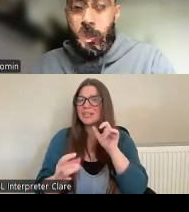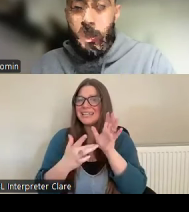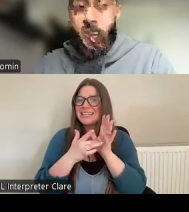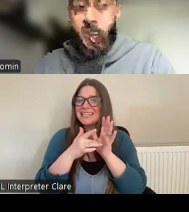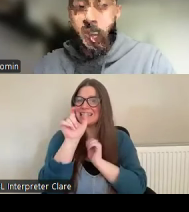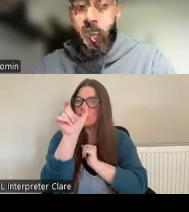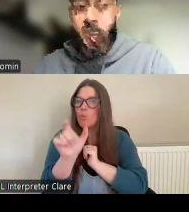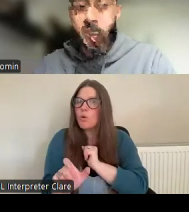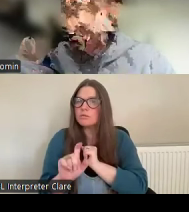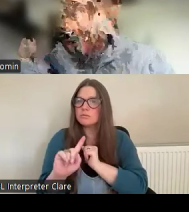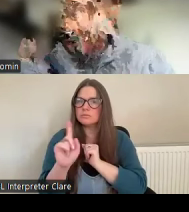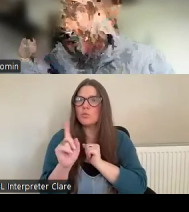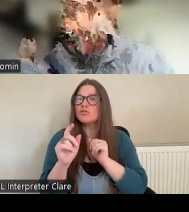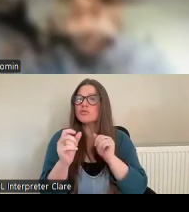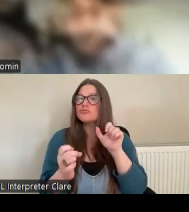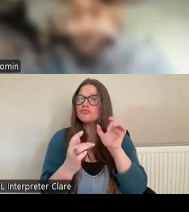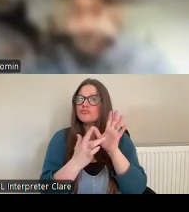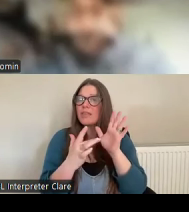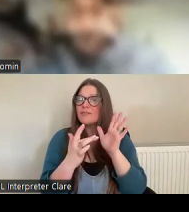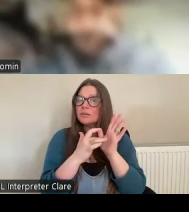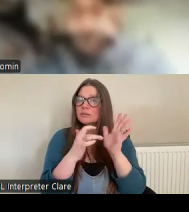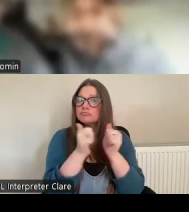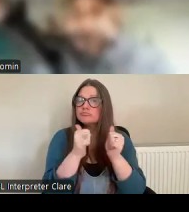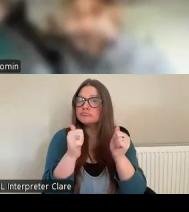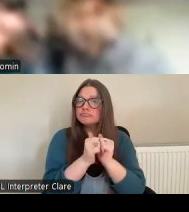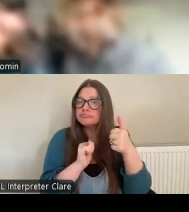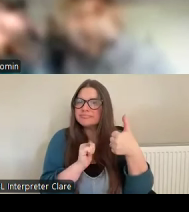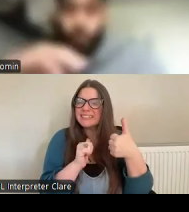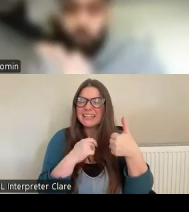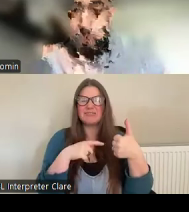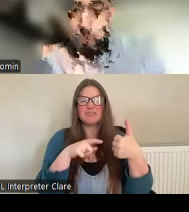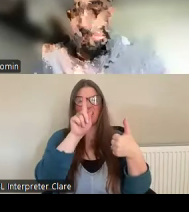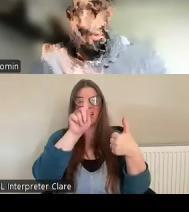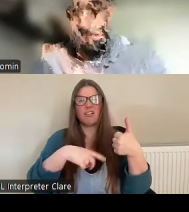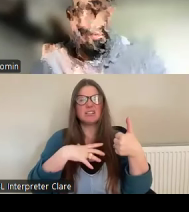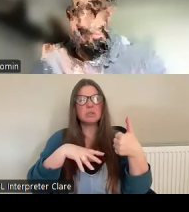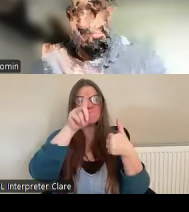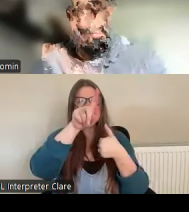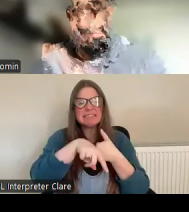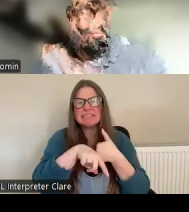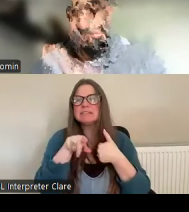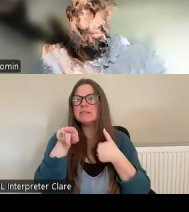If they're not relevant, we can broaden our search by looking at the suggestions it gives above.